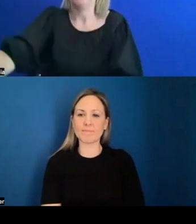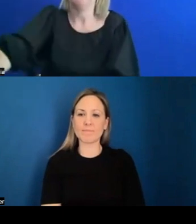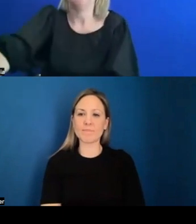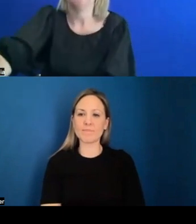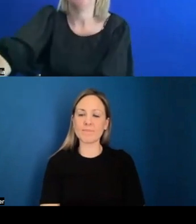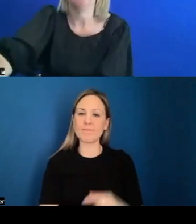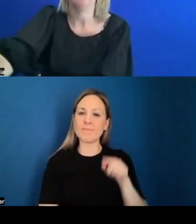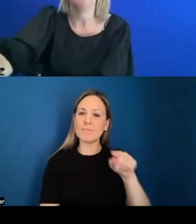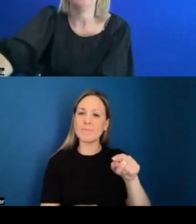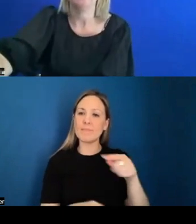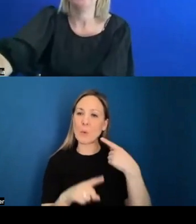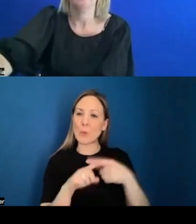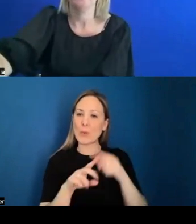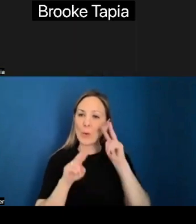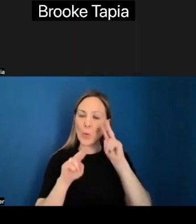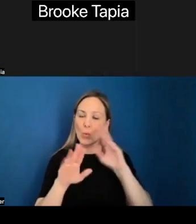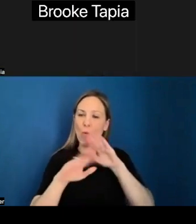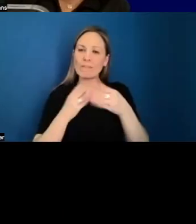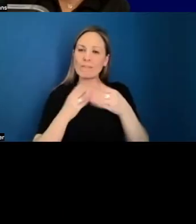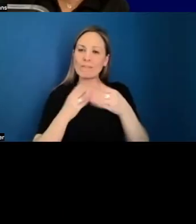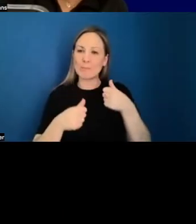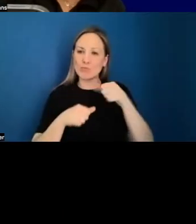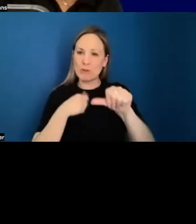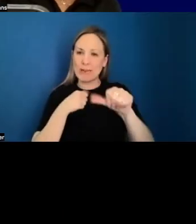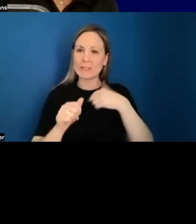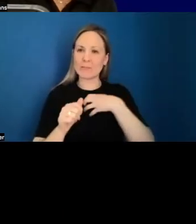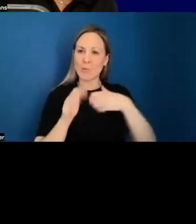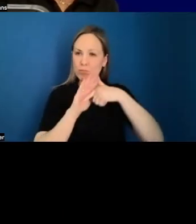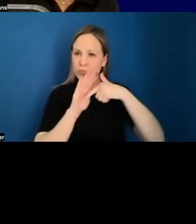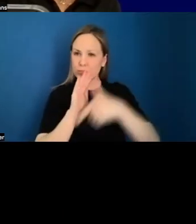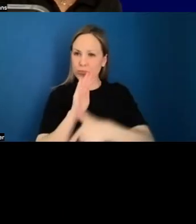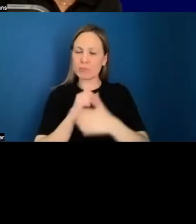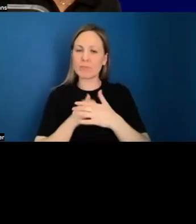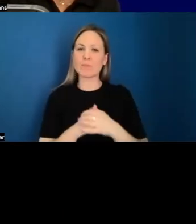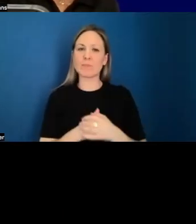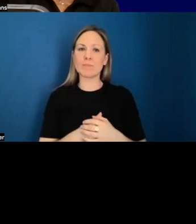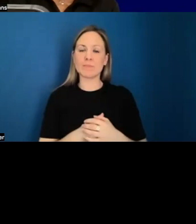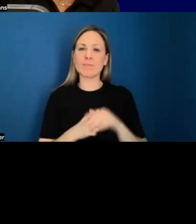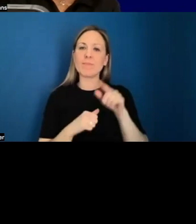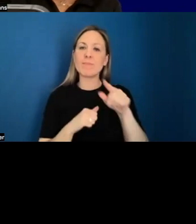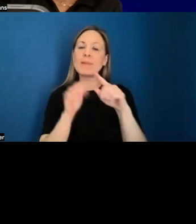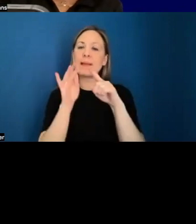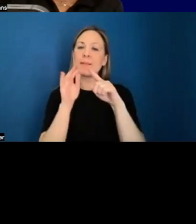strategies that are suggested in a little bit more detail The image on the screen is